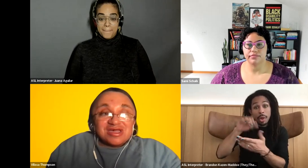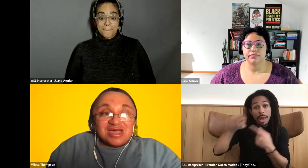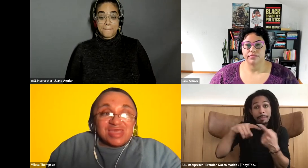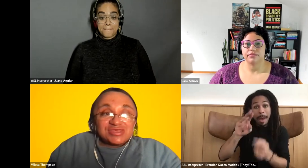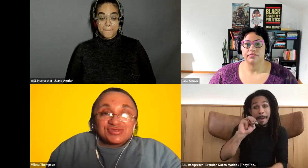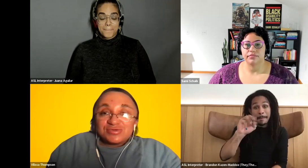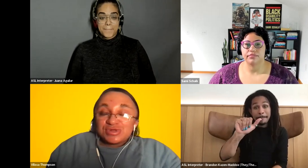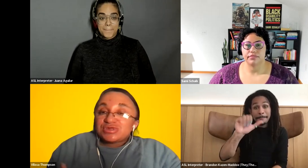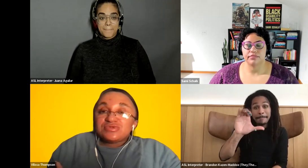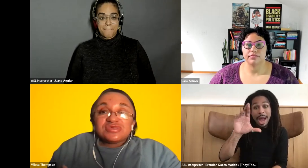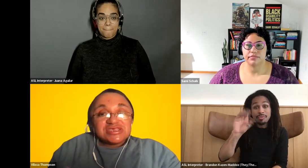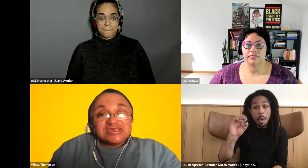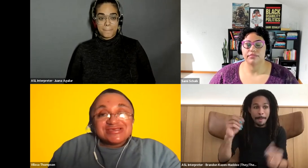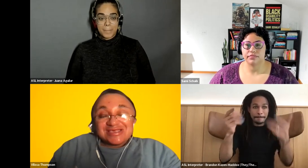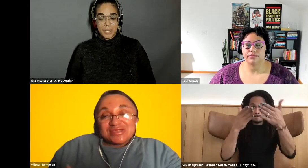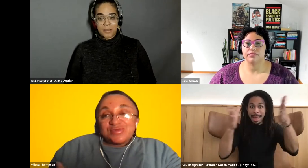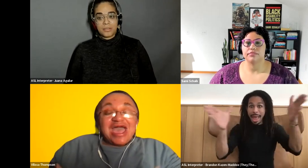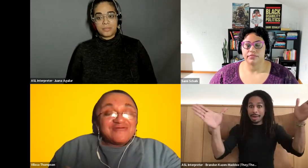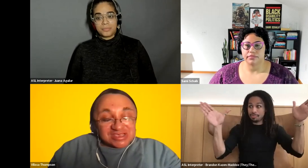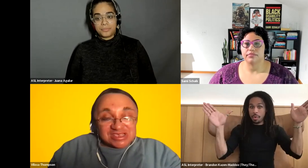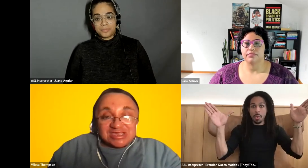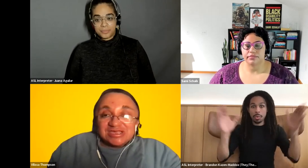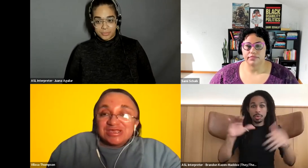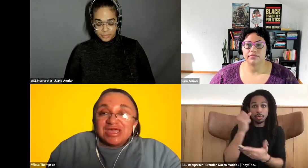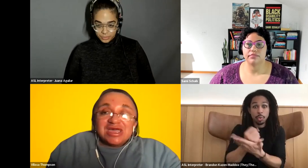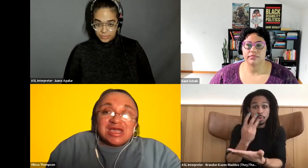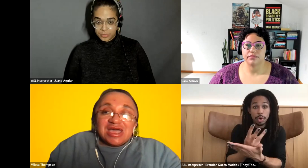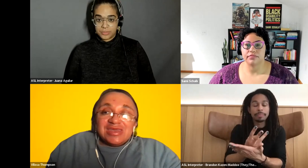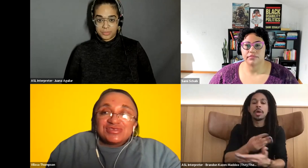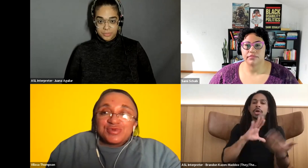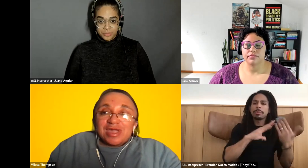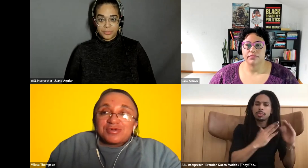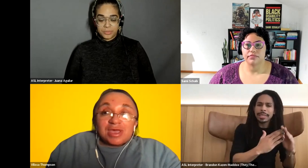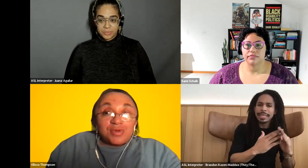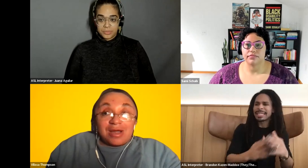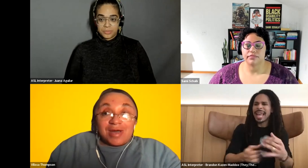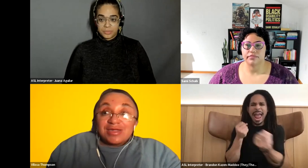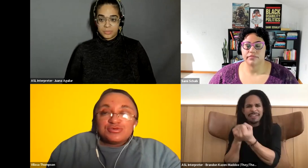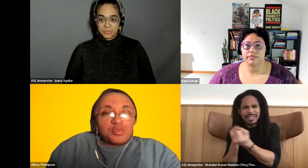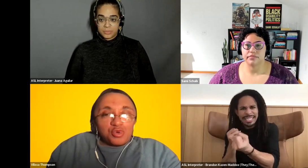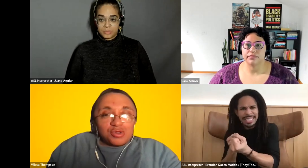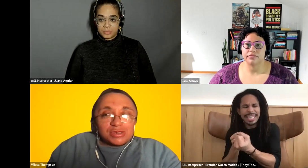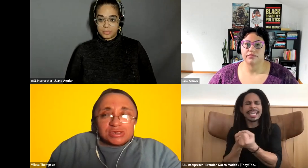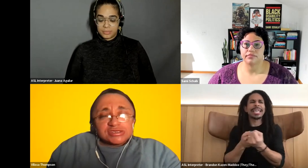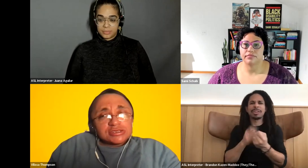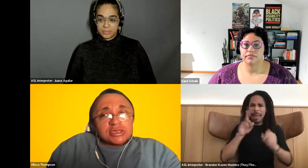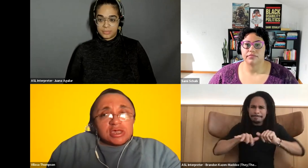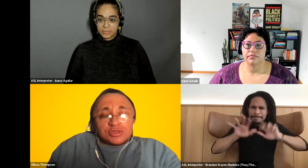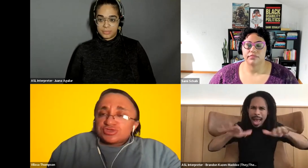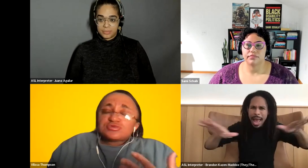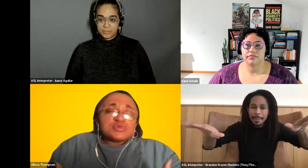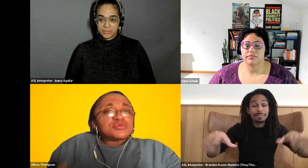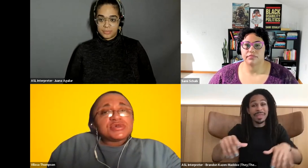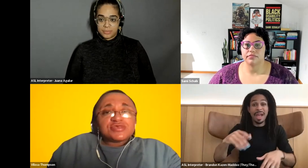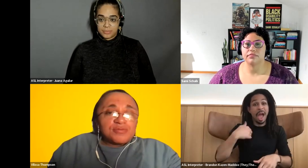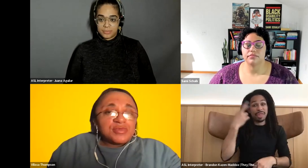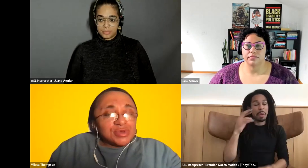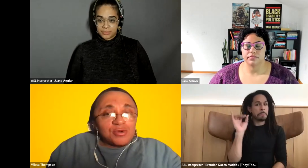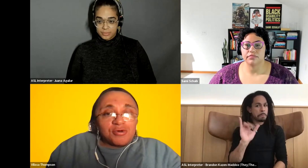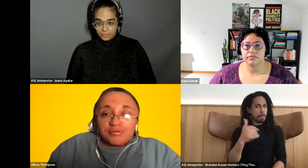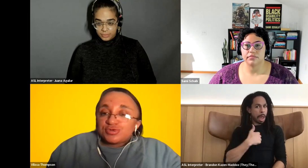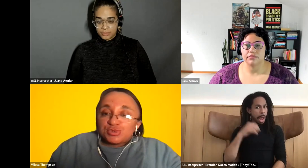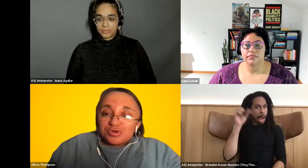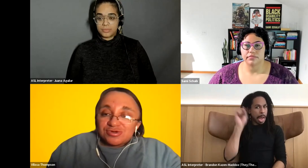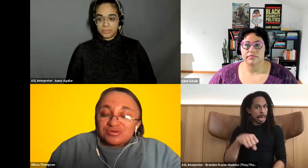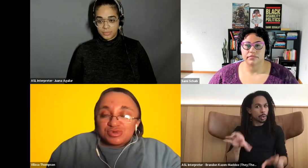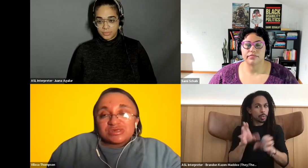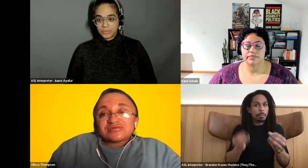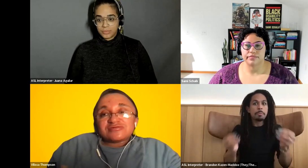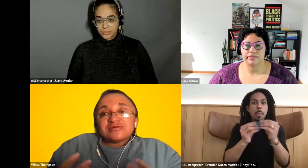Vilissa Thompson: and that is dealing with communities and doing what advocacy And that's where I realized Wow! I can do more than just the stereotypical things that people know of social workers, which is